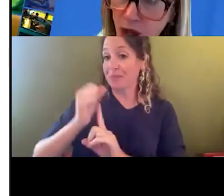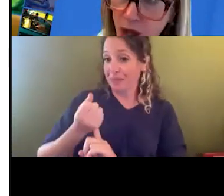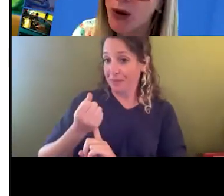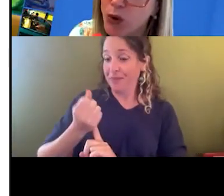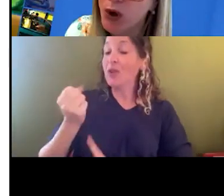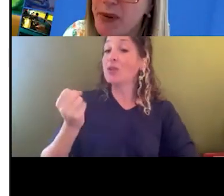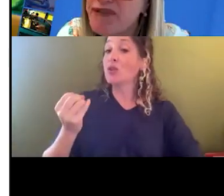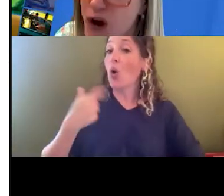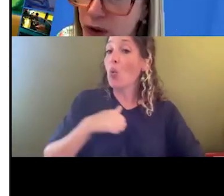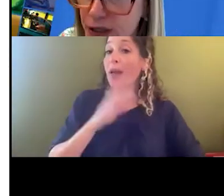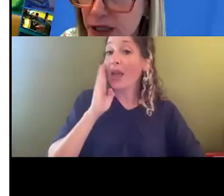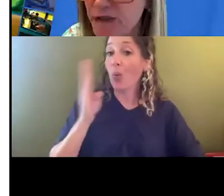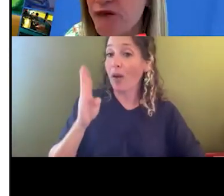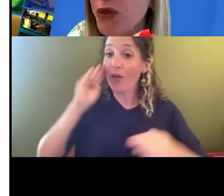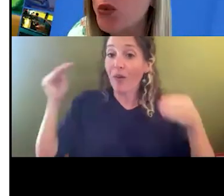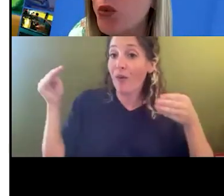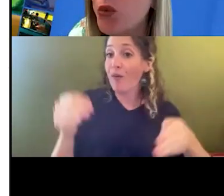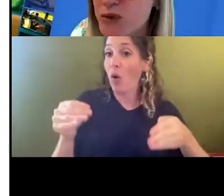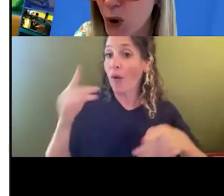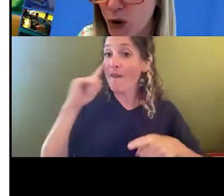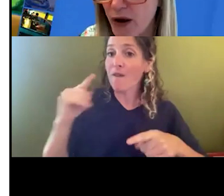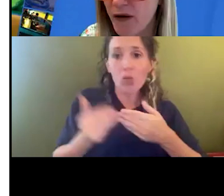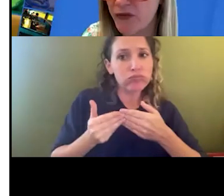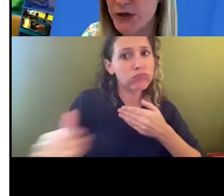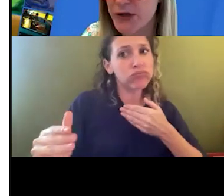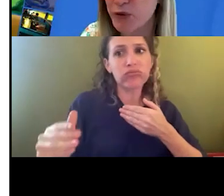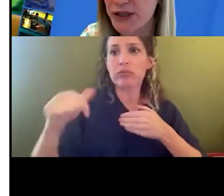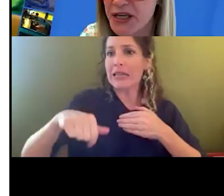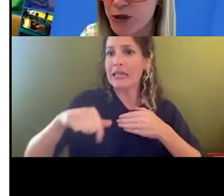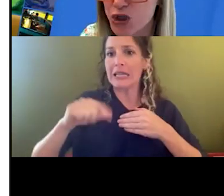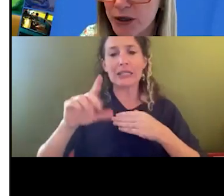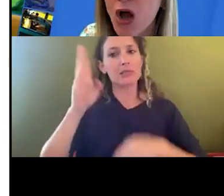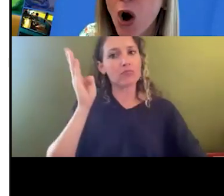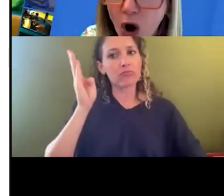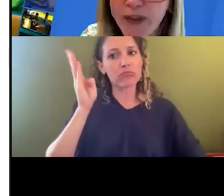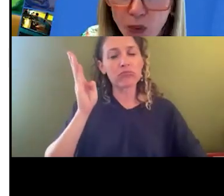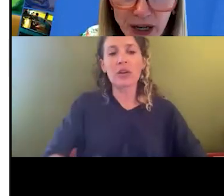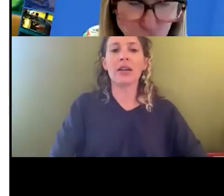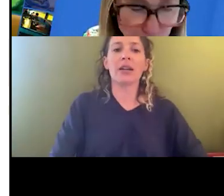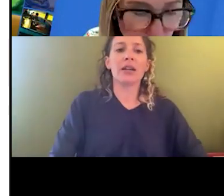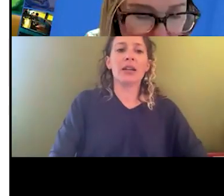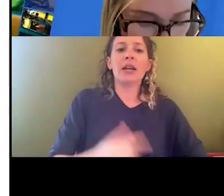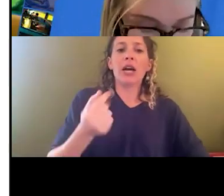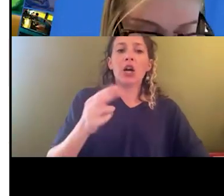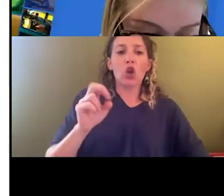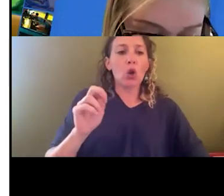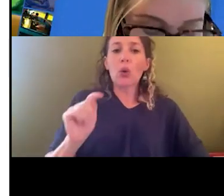We will be focusing for the rest part of this presentation on the grant general conditions.